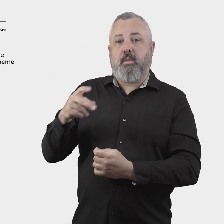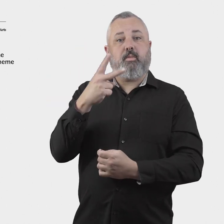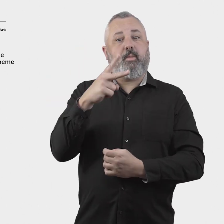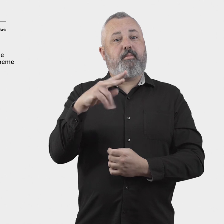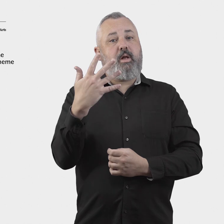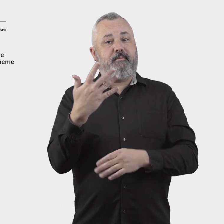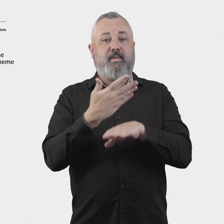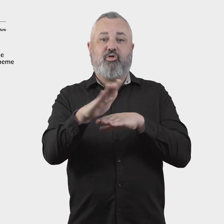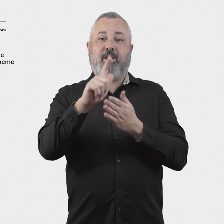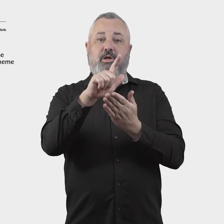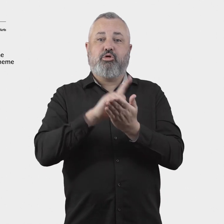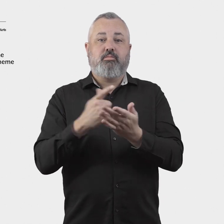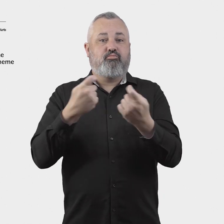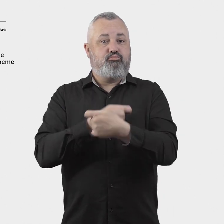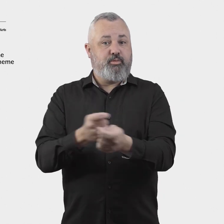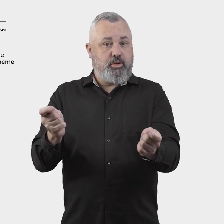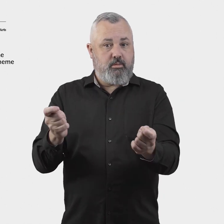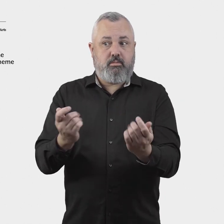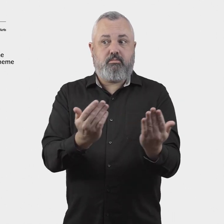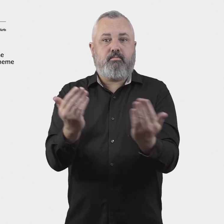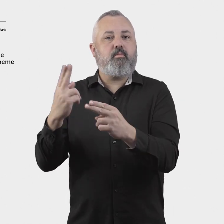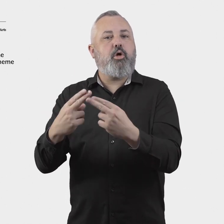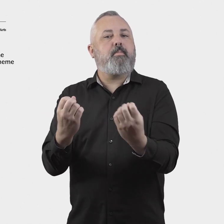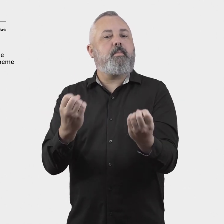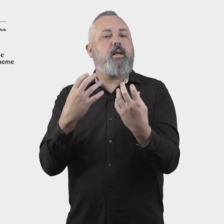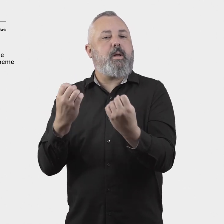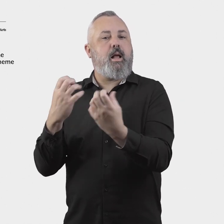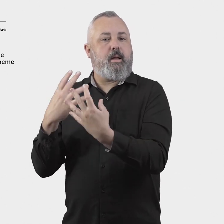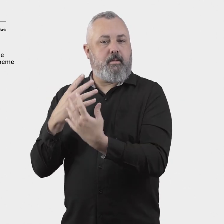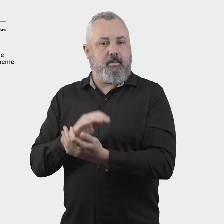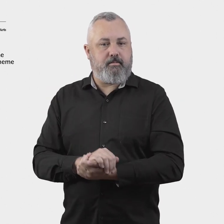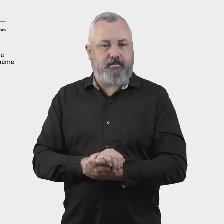2025 Draft legislation Opportunity for consultation